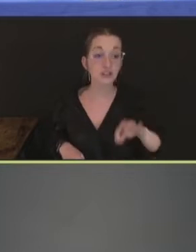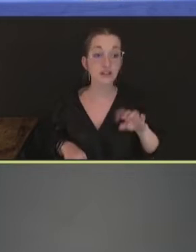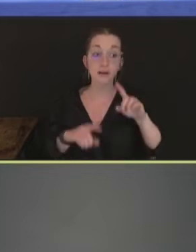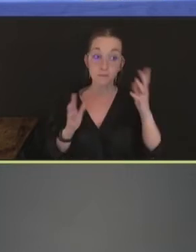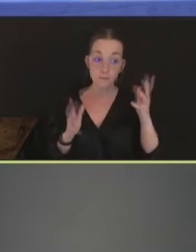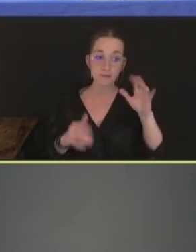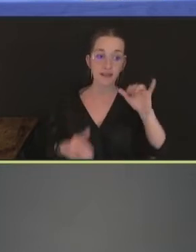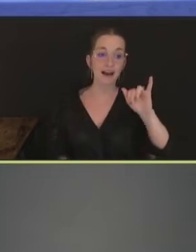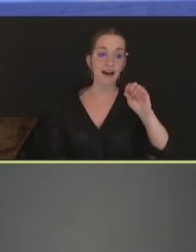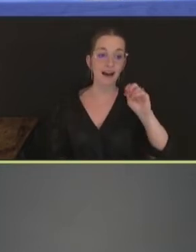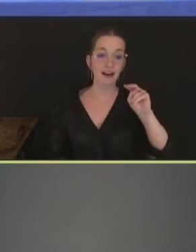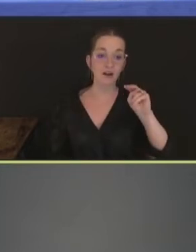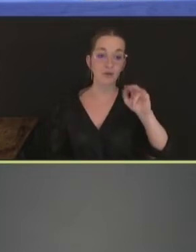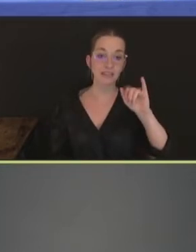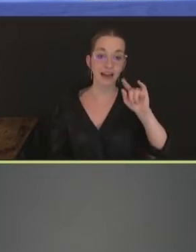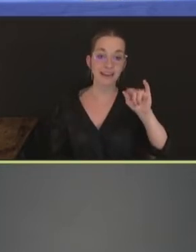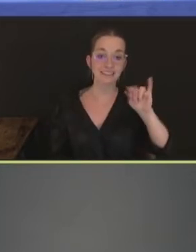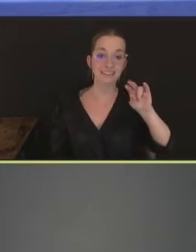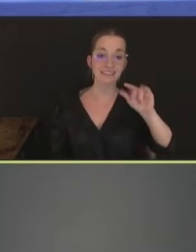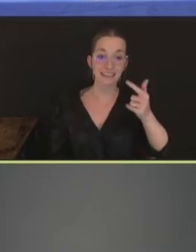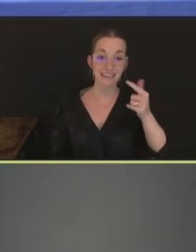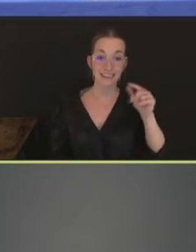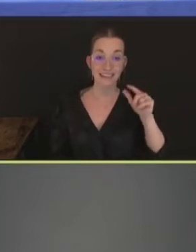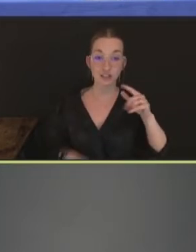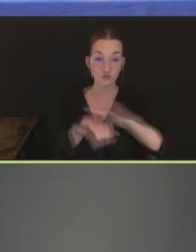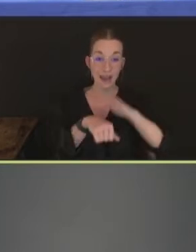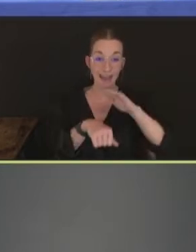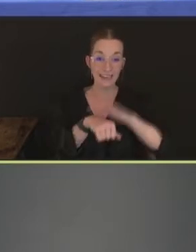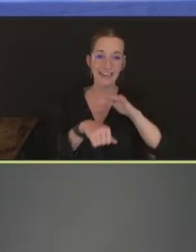AND negative impact on the growing brain.